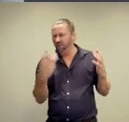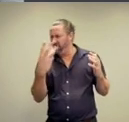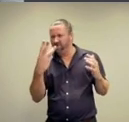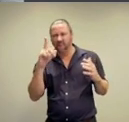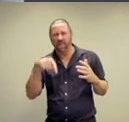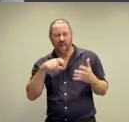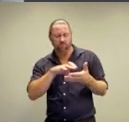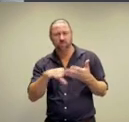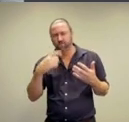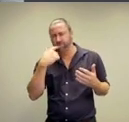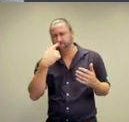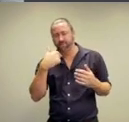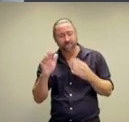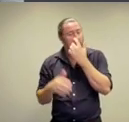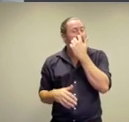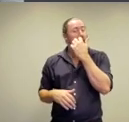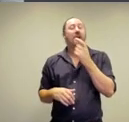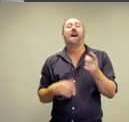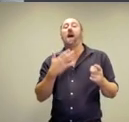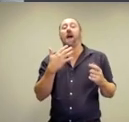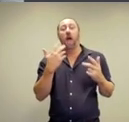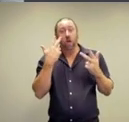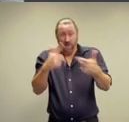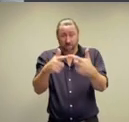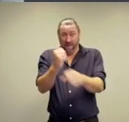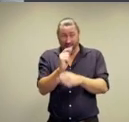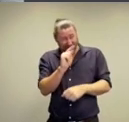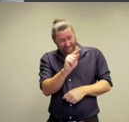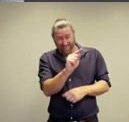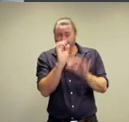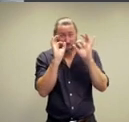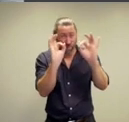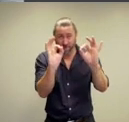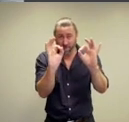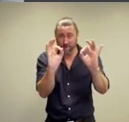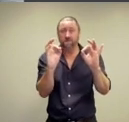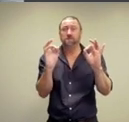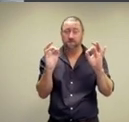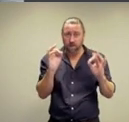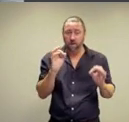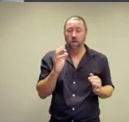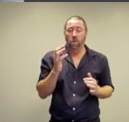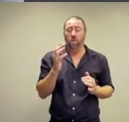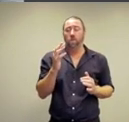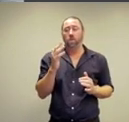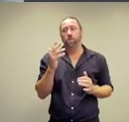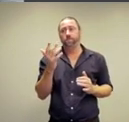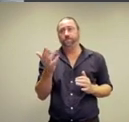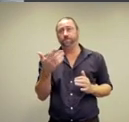tag of $13 000. So I think, what this is a beautiful example of is,